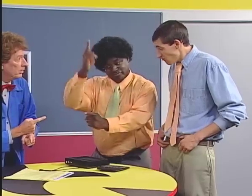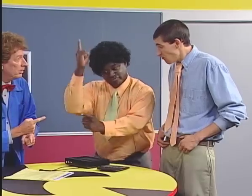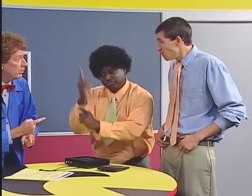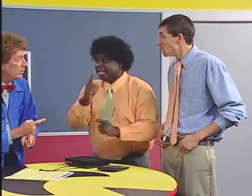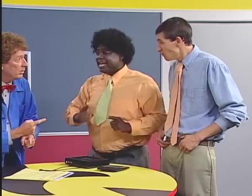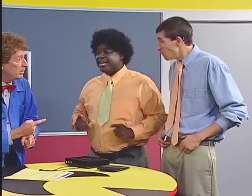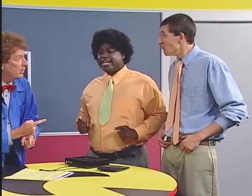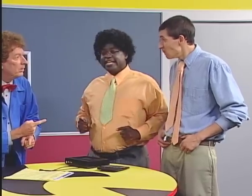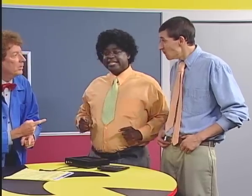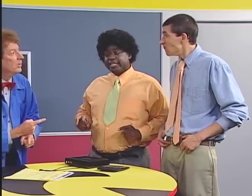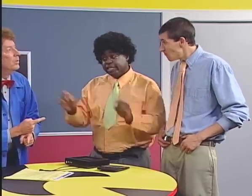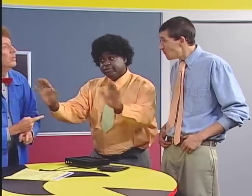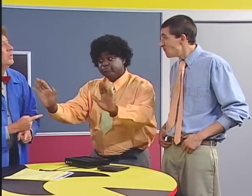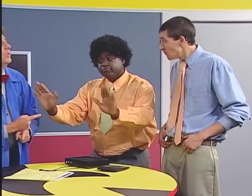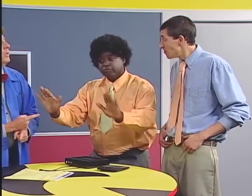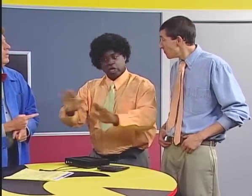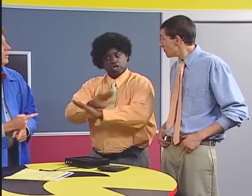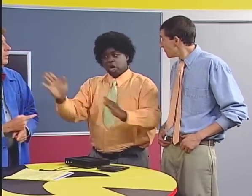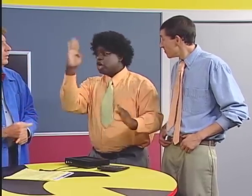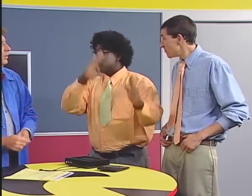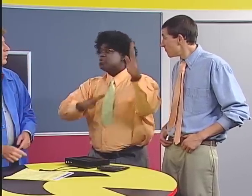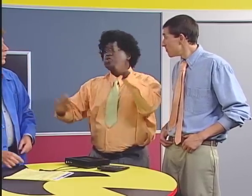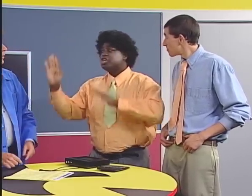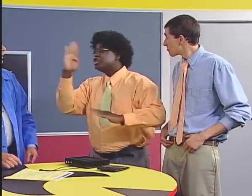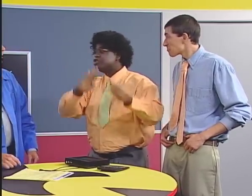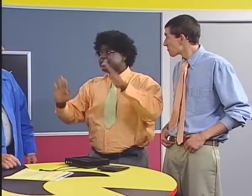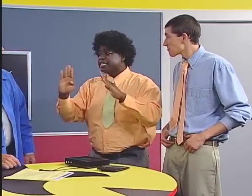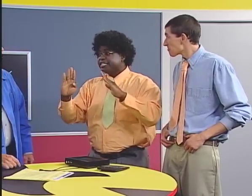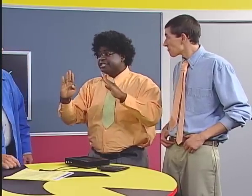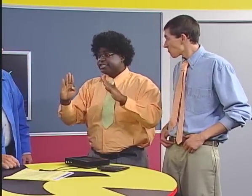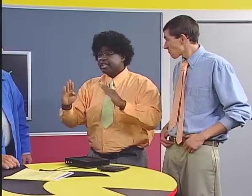THAT'S RIGHT. DON'T WORRY.